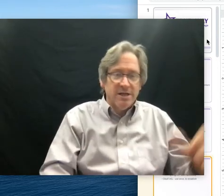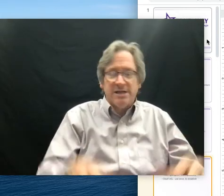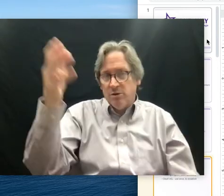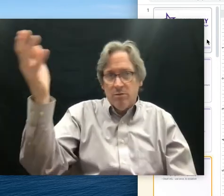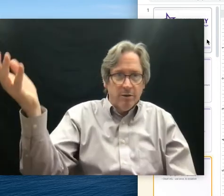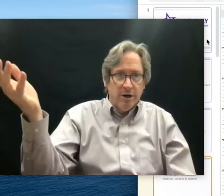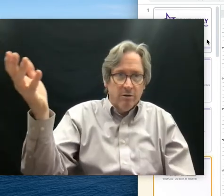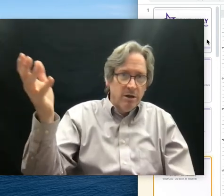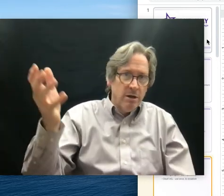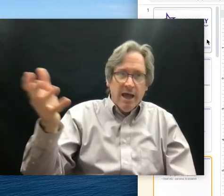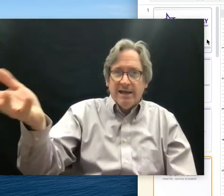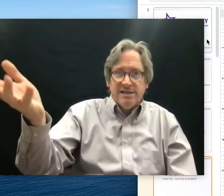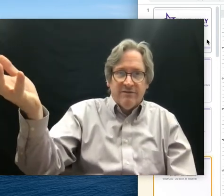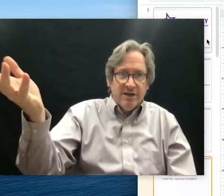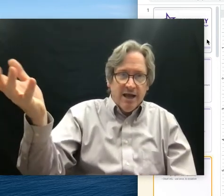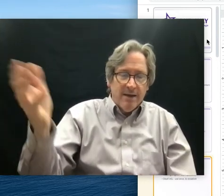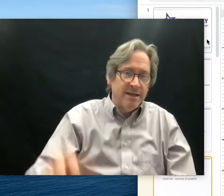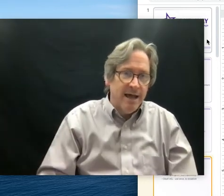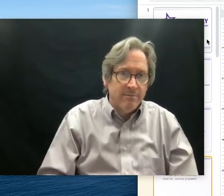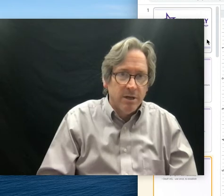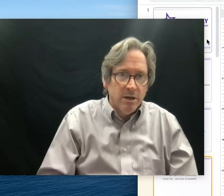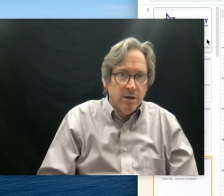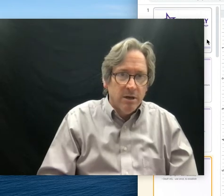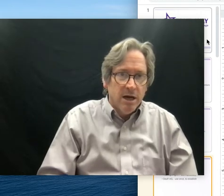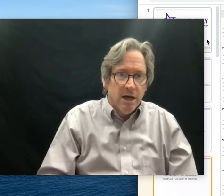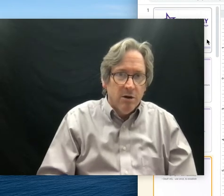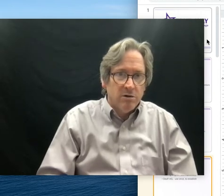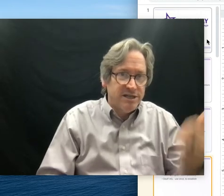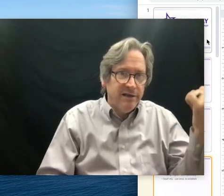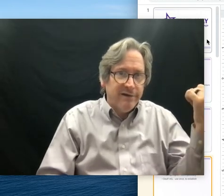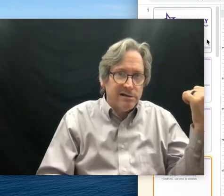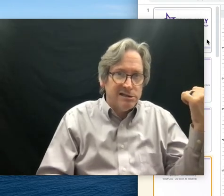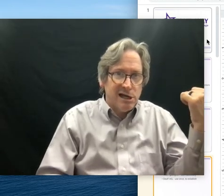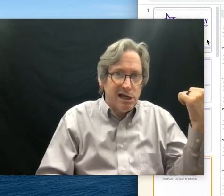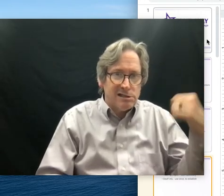this oh you know hey steve can you hand me that uh or steve here he's done this